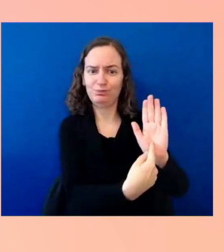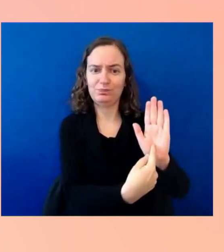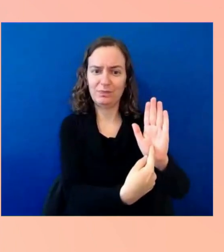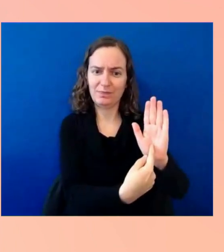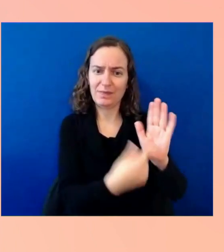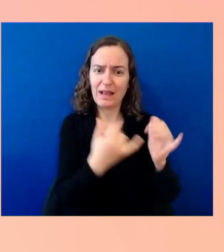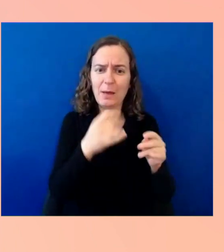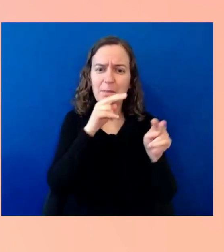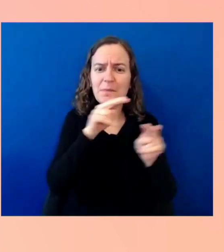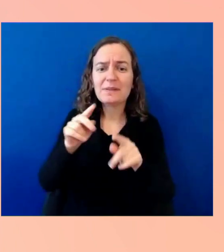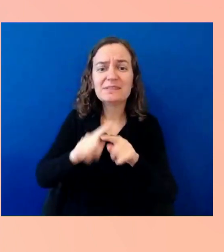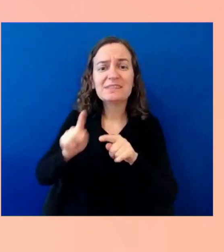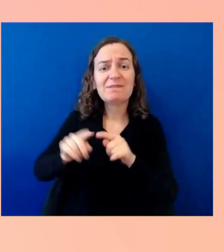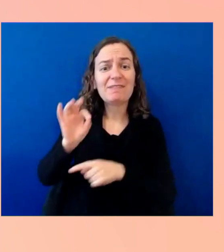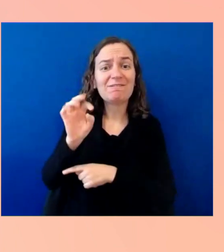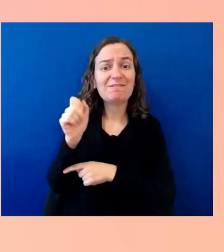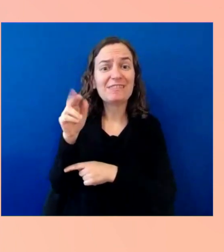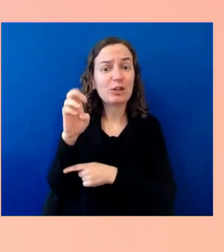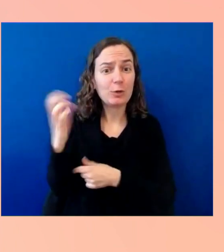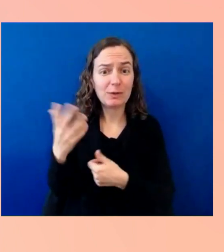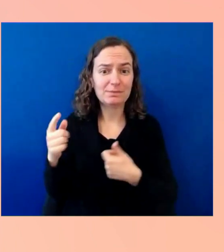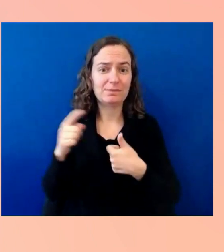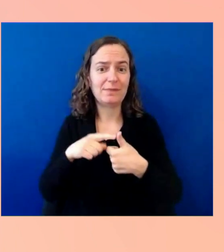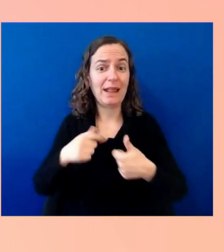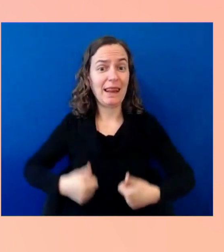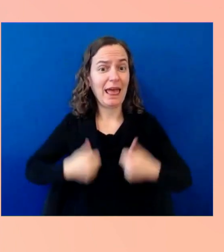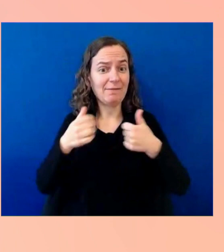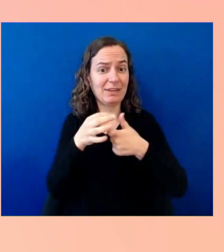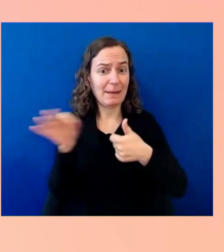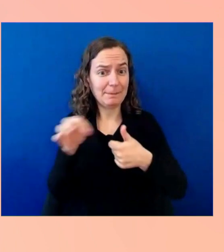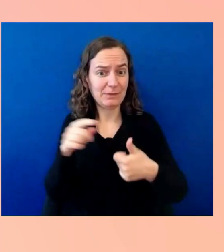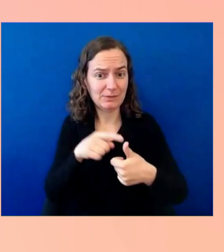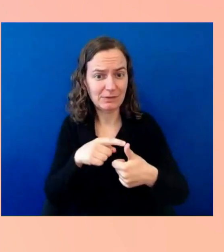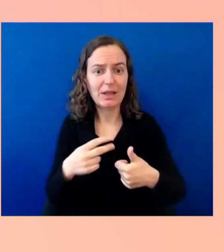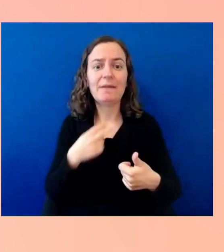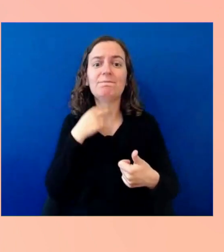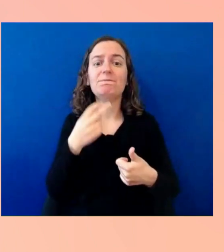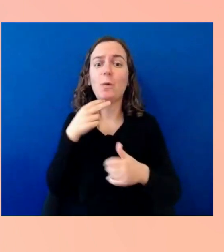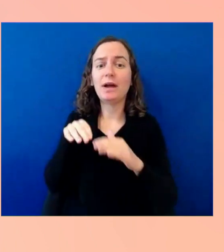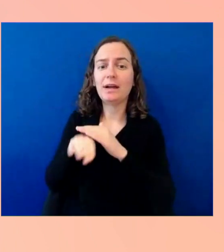First, Windows 11 offers live captions built into the operating system.